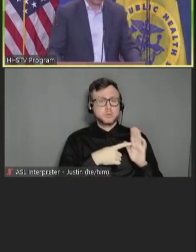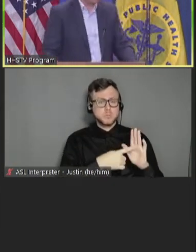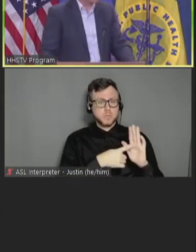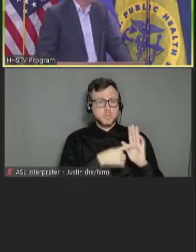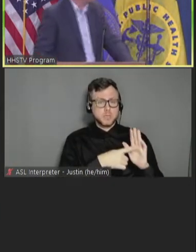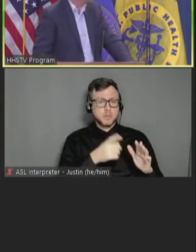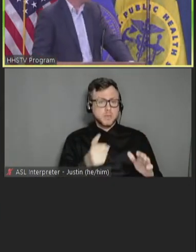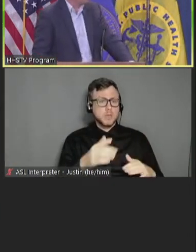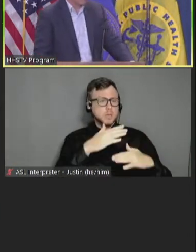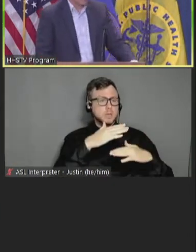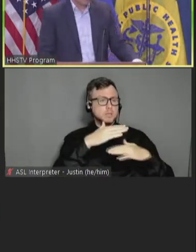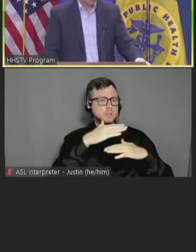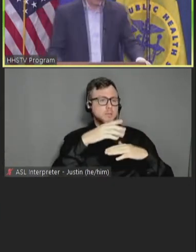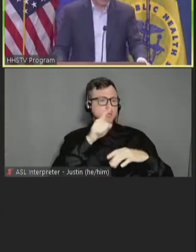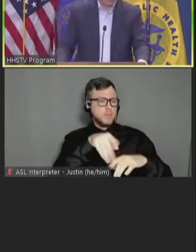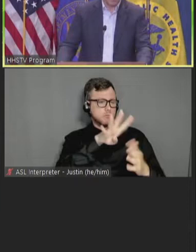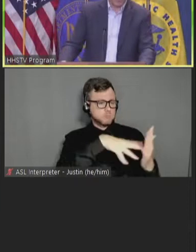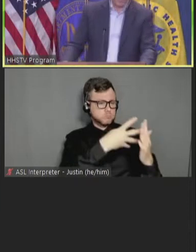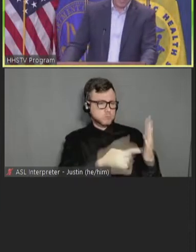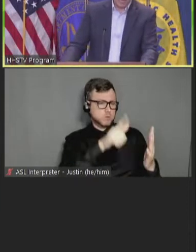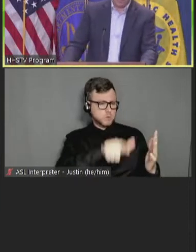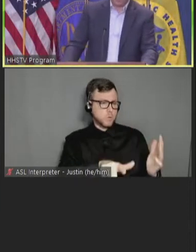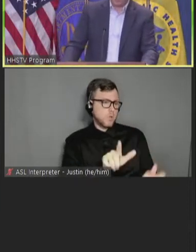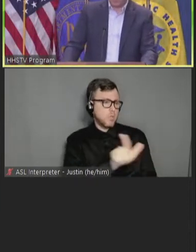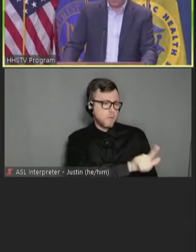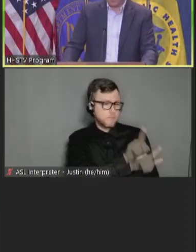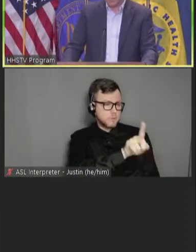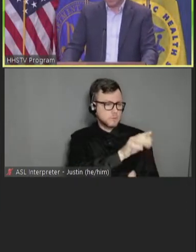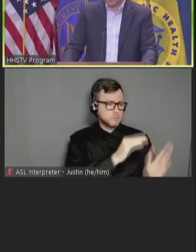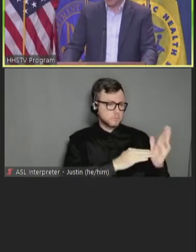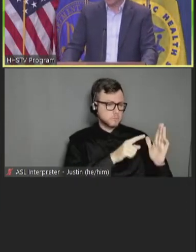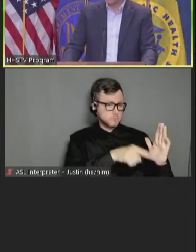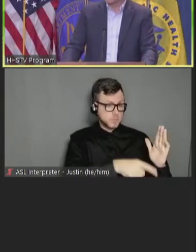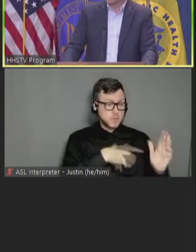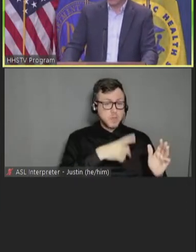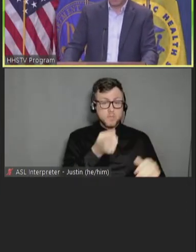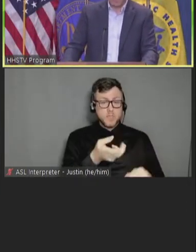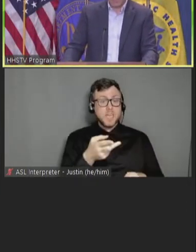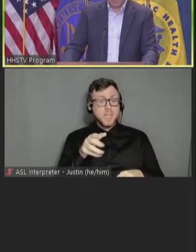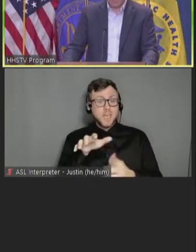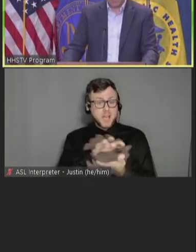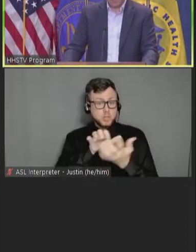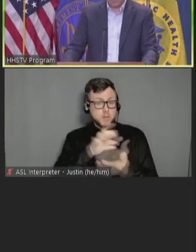the lower left here, where a squalene emulsion adjuvant doubled influenza vaccine efficacy,